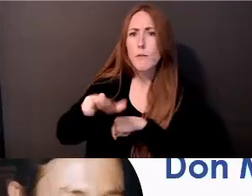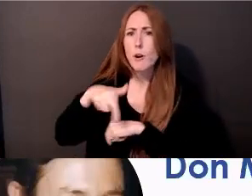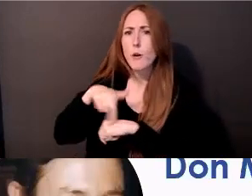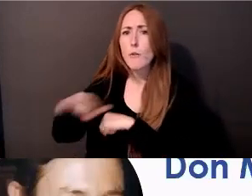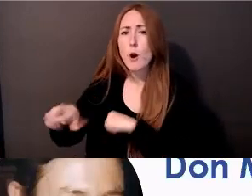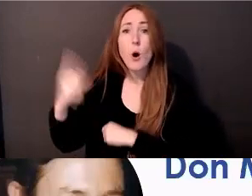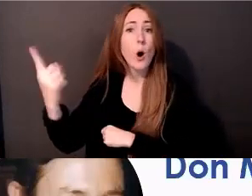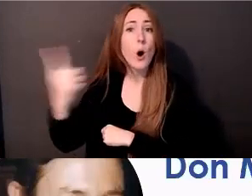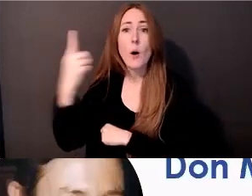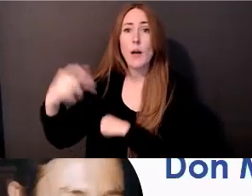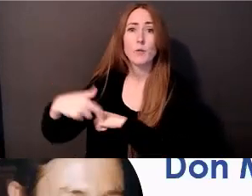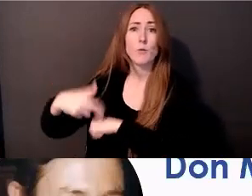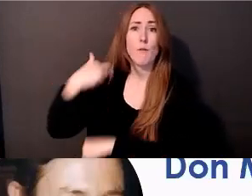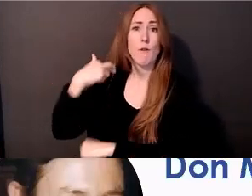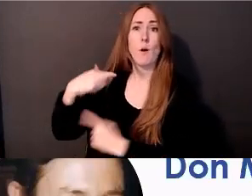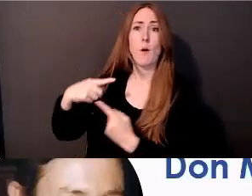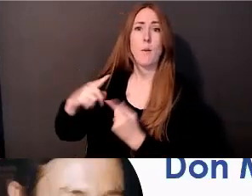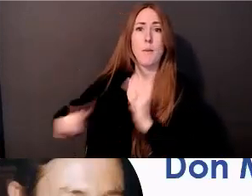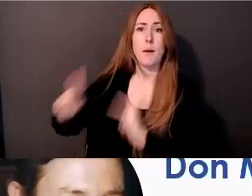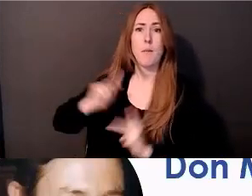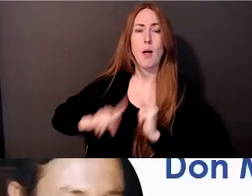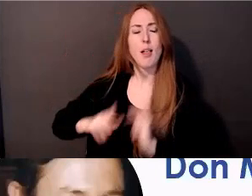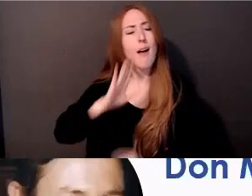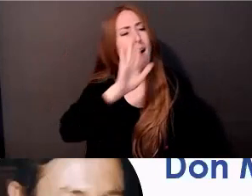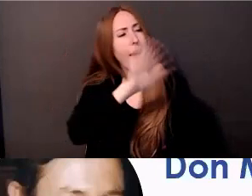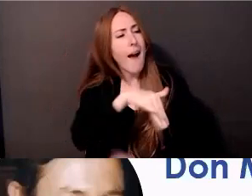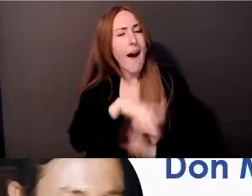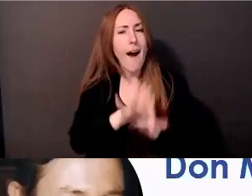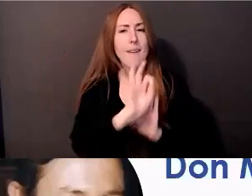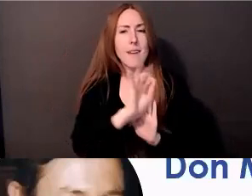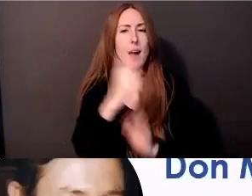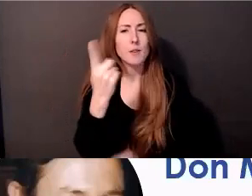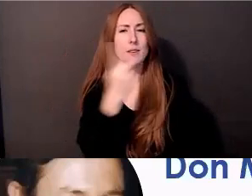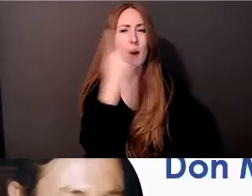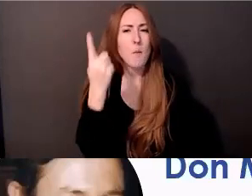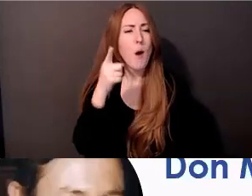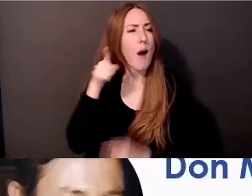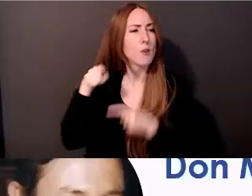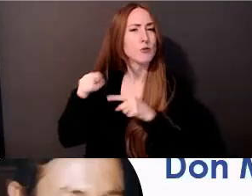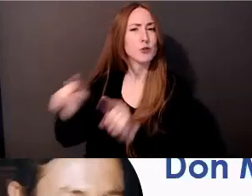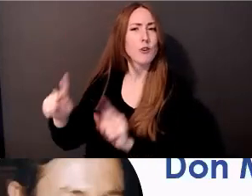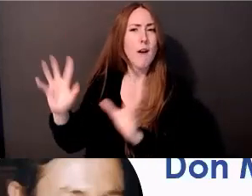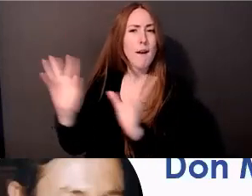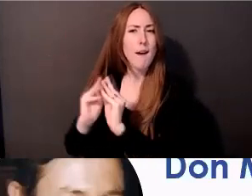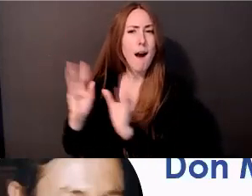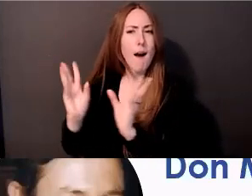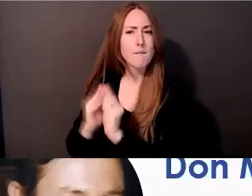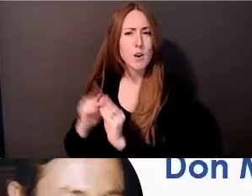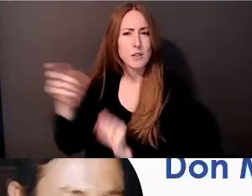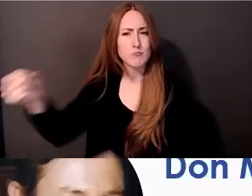Hey, I found someone at this conference. I think you could really work with them or help them out.